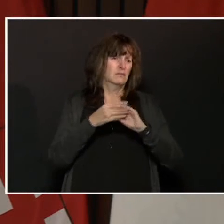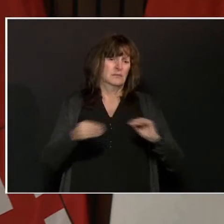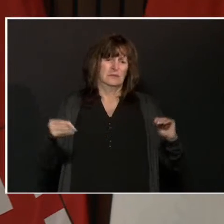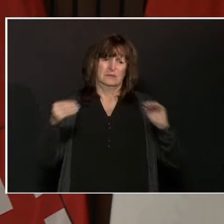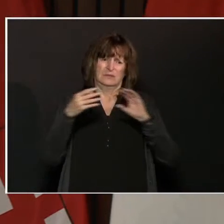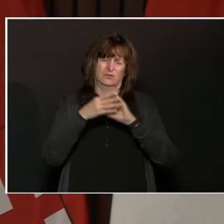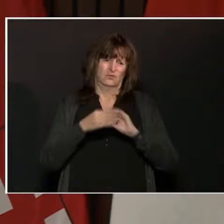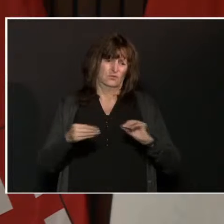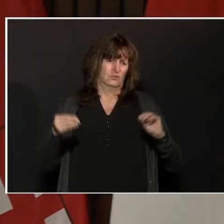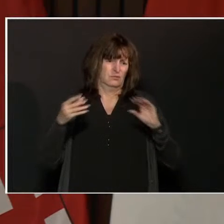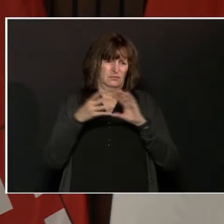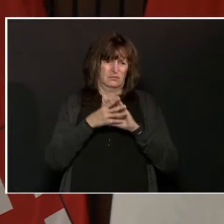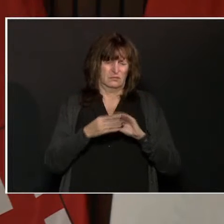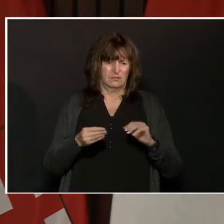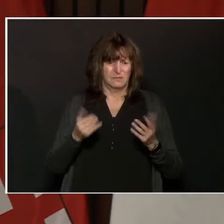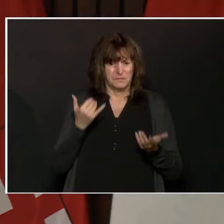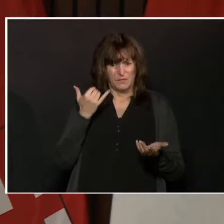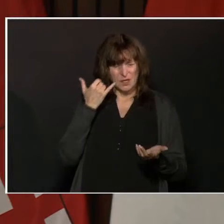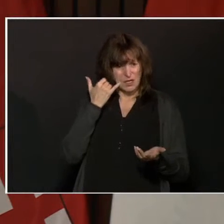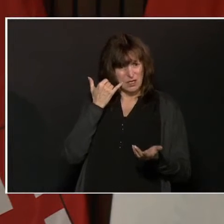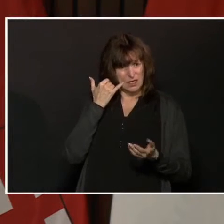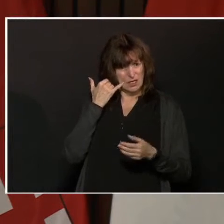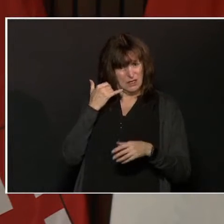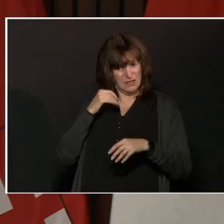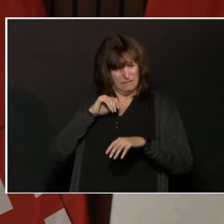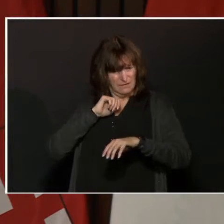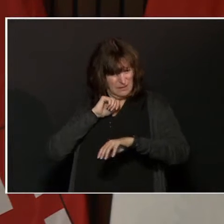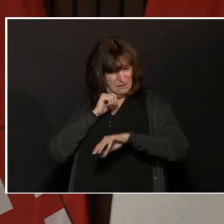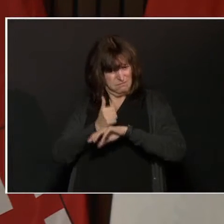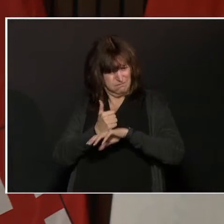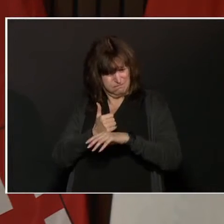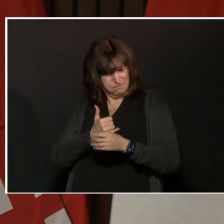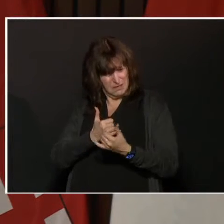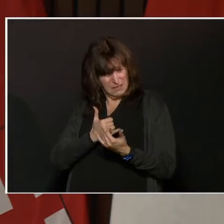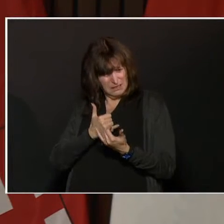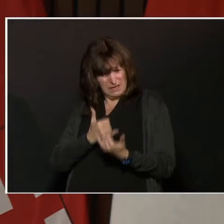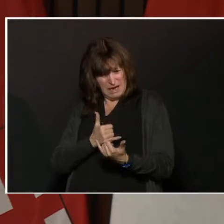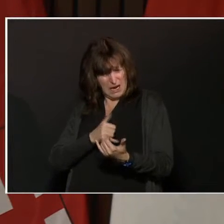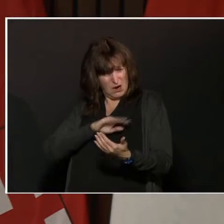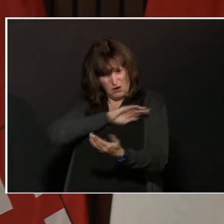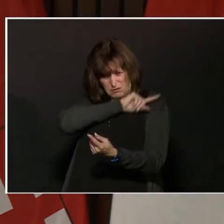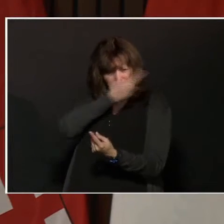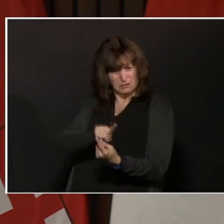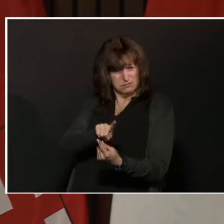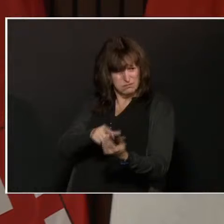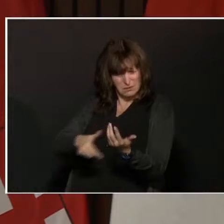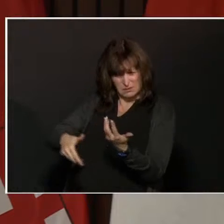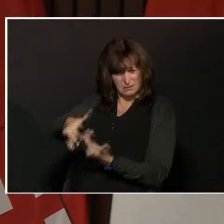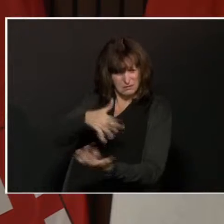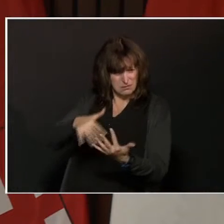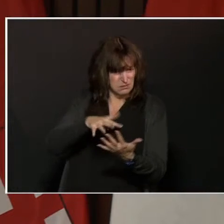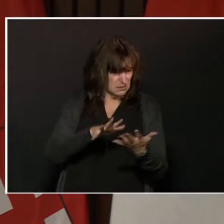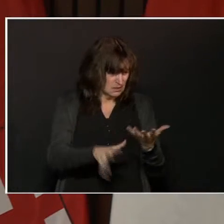BARRIERS AROUND ACCESS TO SUITABLE HOUSING SUITABLE HOUSING THE NEED TO WORK SUITABLE HOUSING THE NEED TO WORK IN SUITABLE HOUSING THE NEED TO WORK IN CENTRAL WORK IN CENTRAL FRONTLINE WORK SUCH WORK IN CENTRAL FRONTLINE WORK SUCH AS PERSONAL